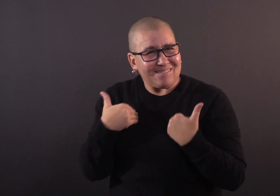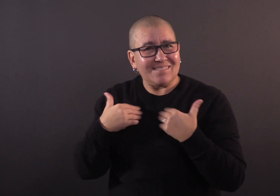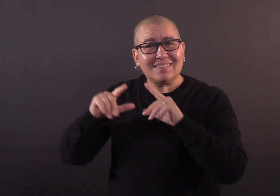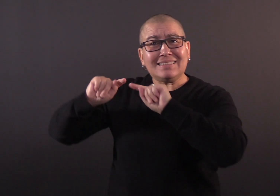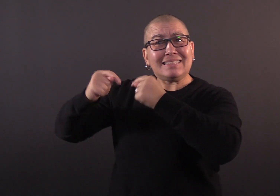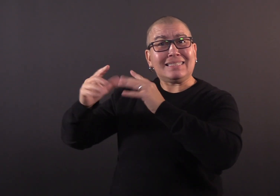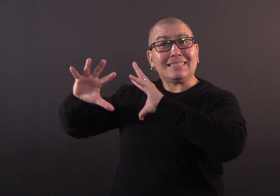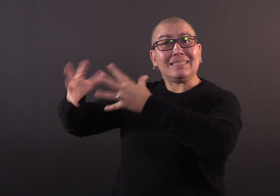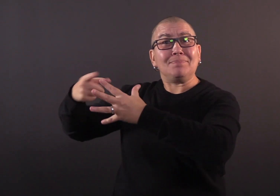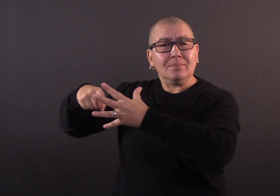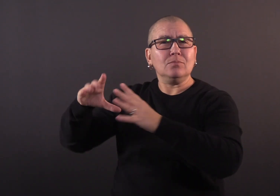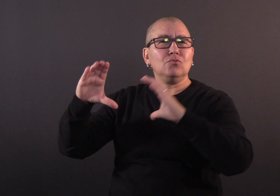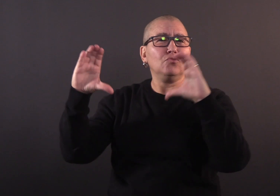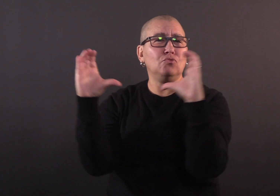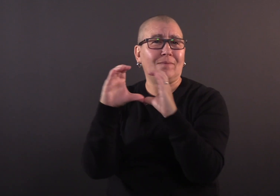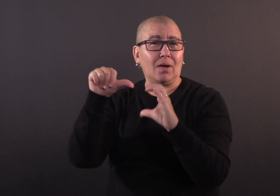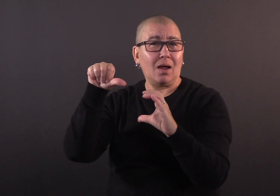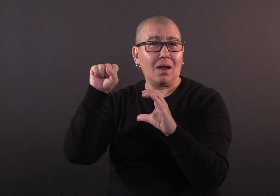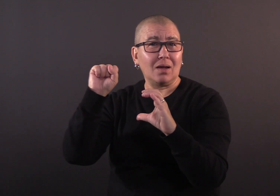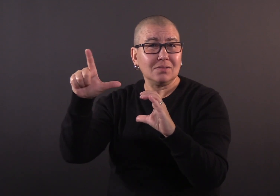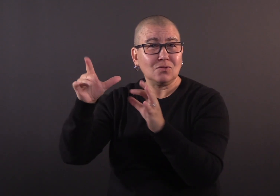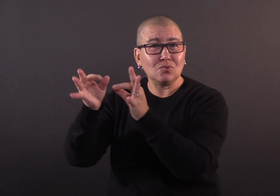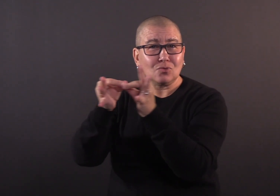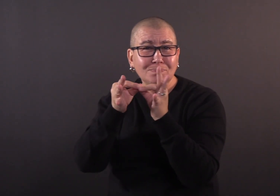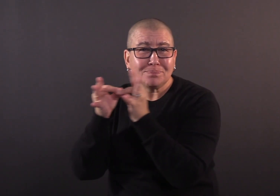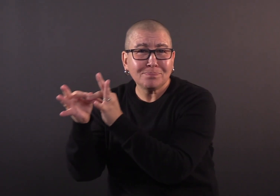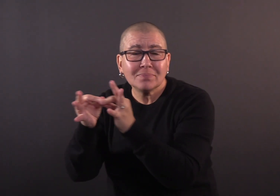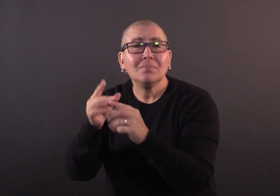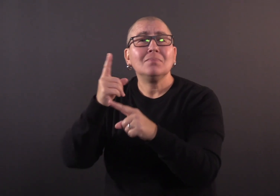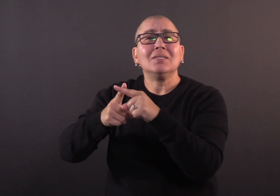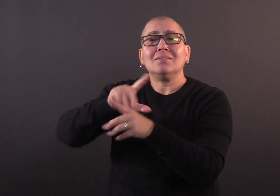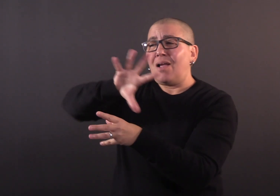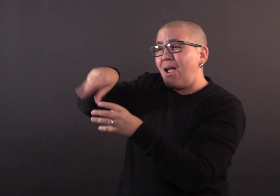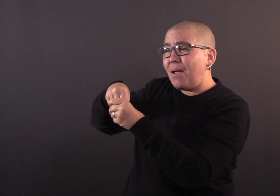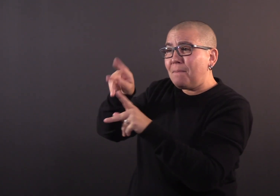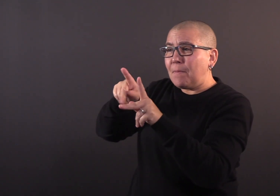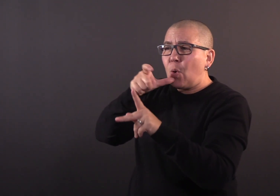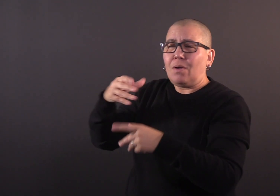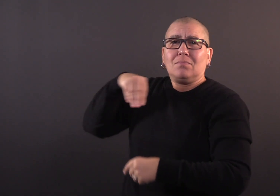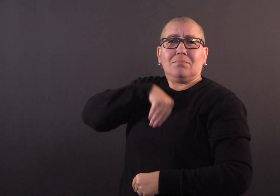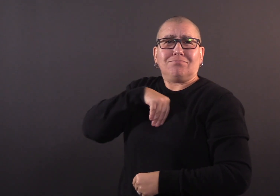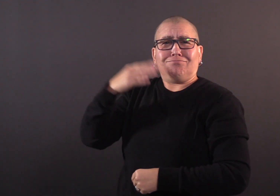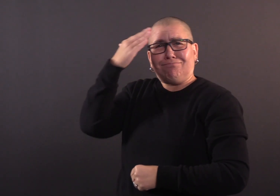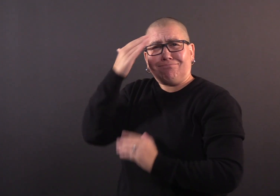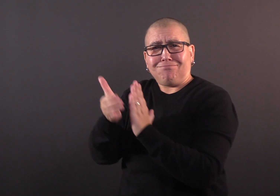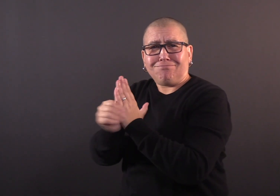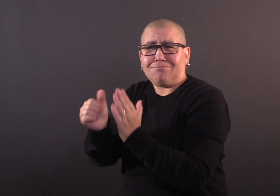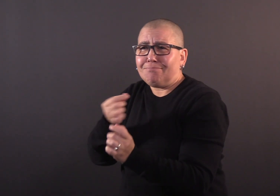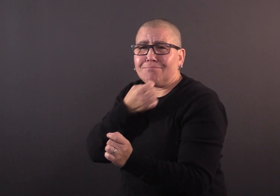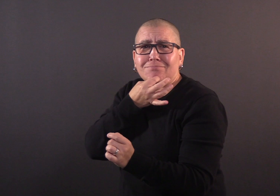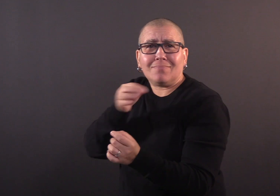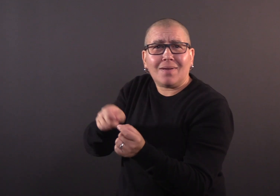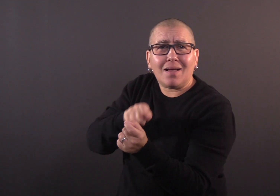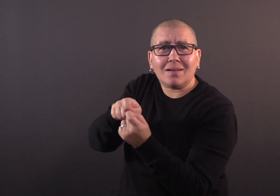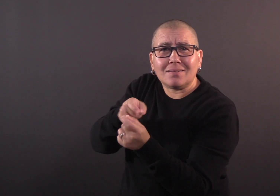KIS uses its team of certified American Sign Language (ASL) interpreters and technical